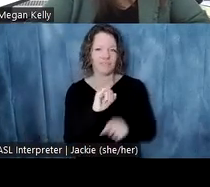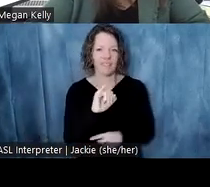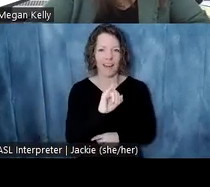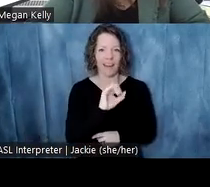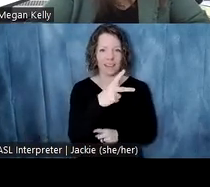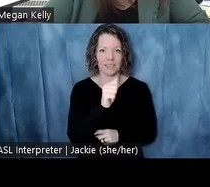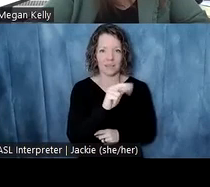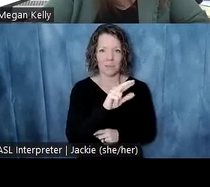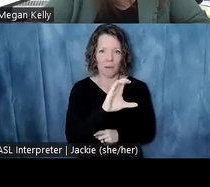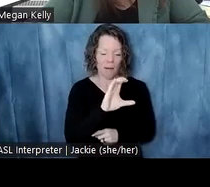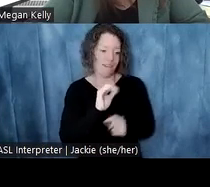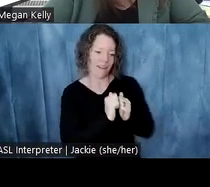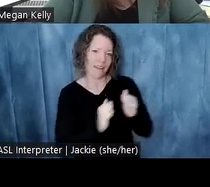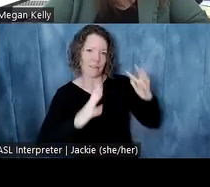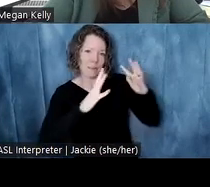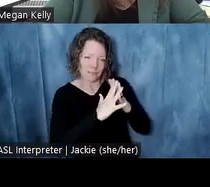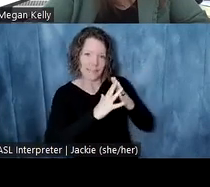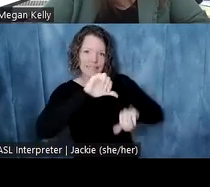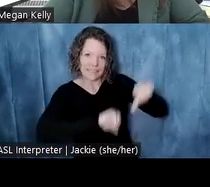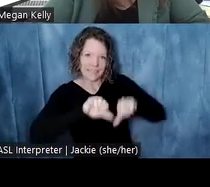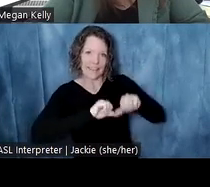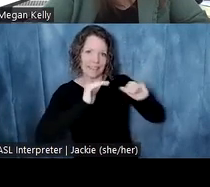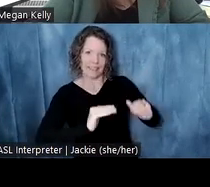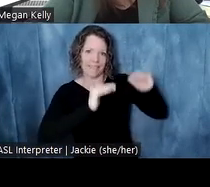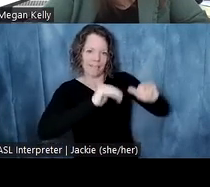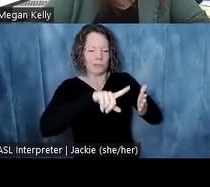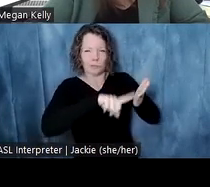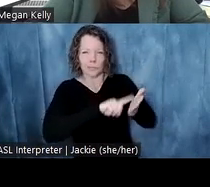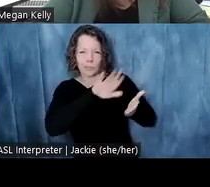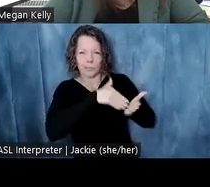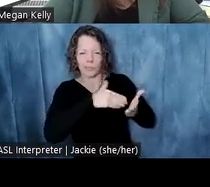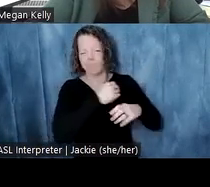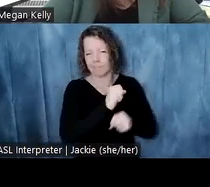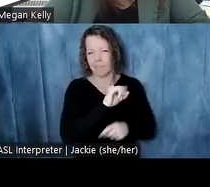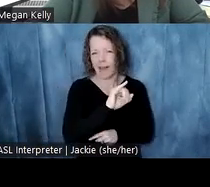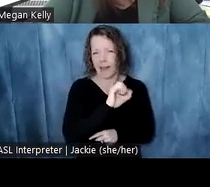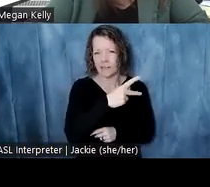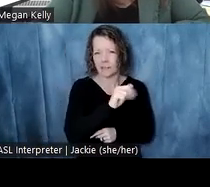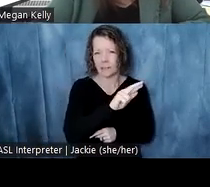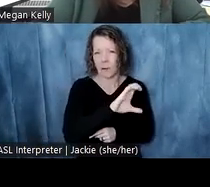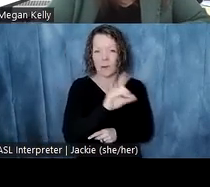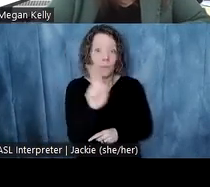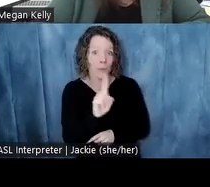and Practice Advances Research Center or iSPARC at UMass Chan Medical School